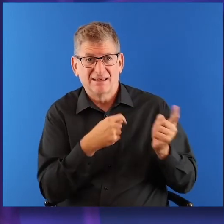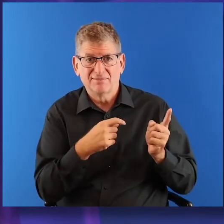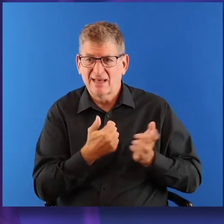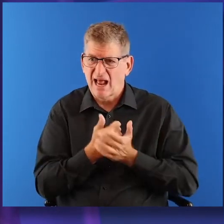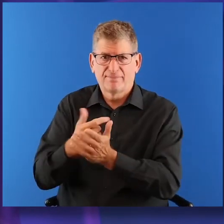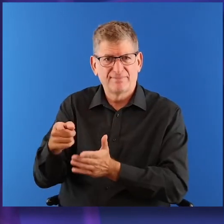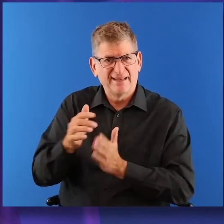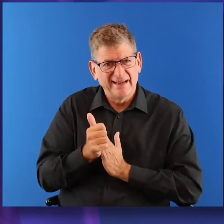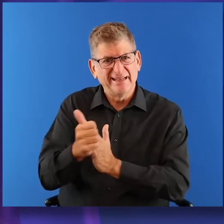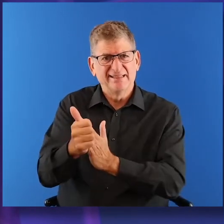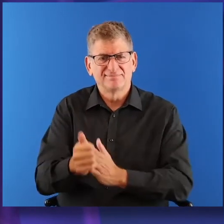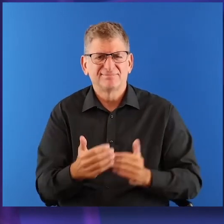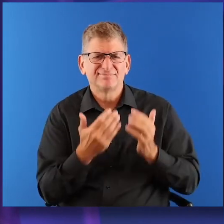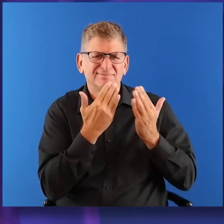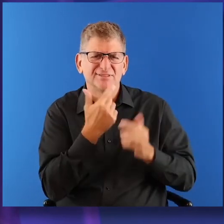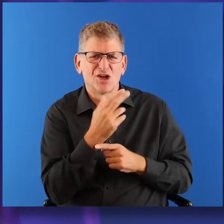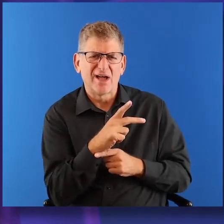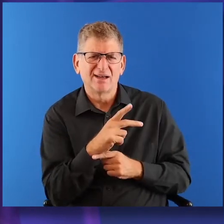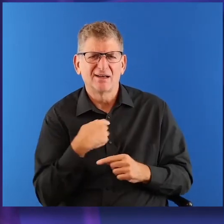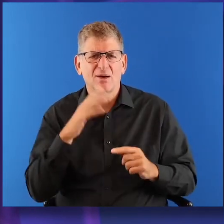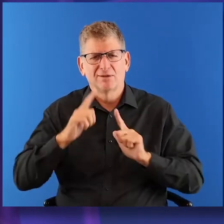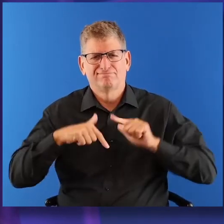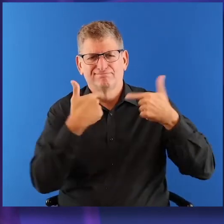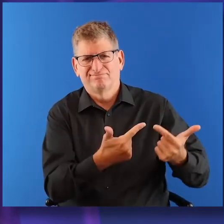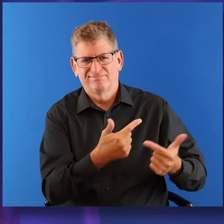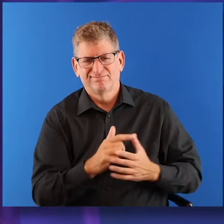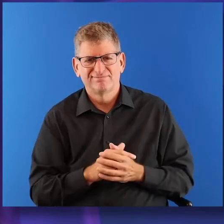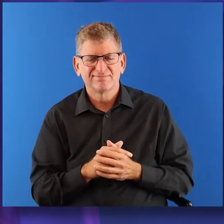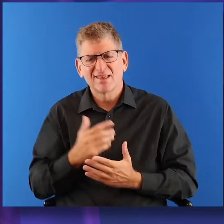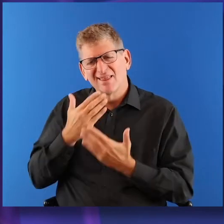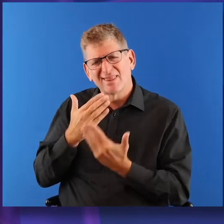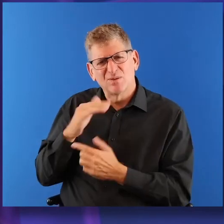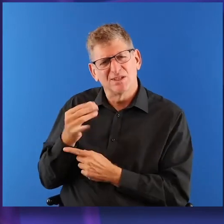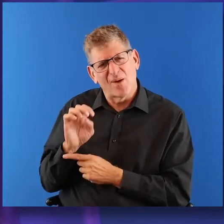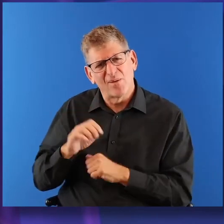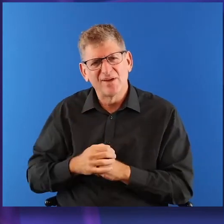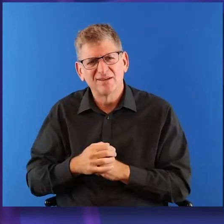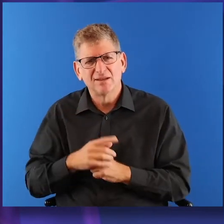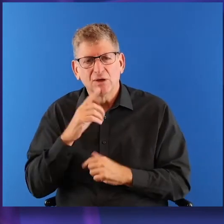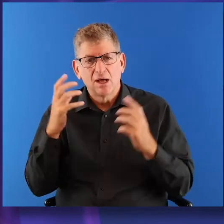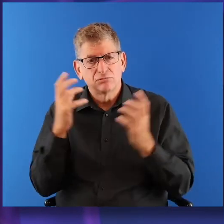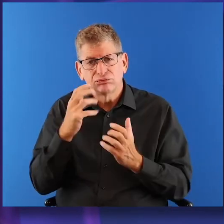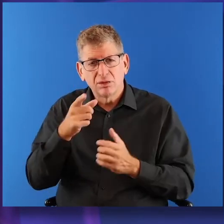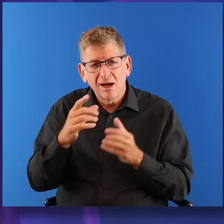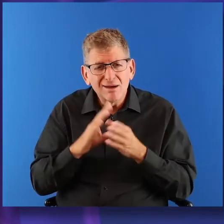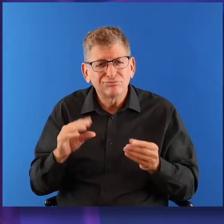Thanks, Joe. Really incredible to hear you talk about the technology that's already here today,